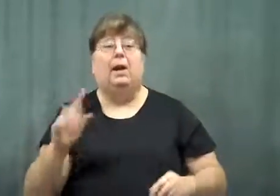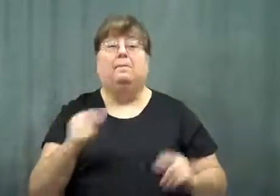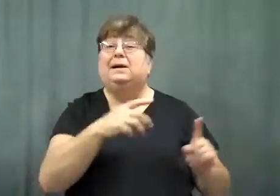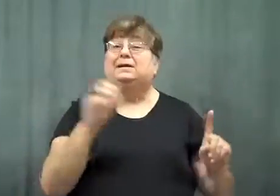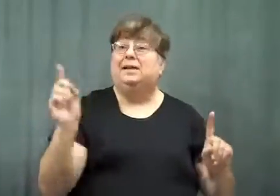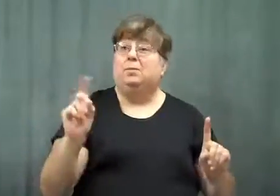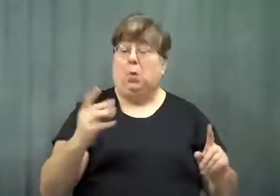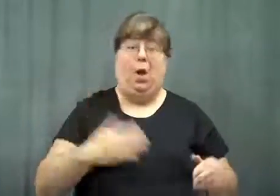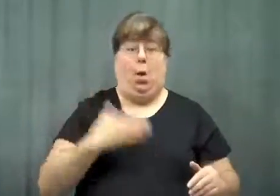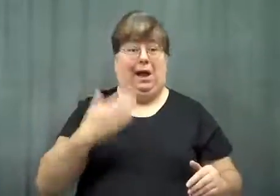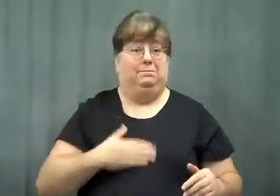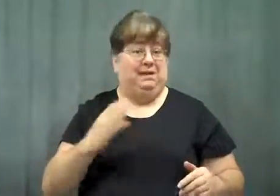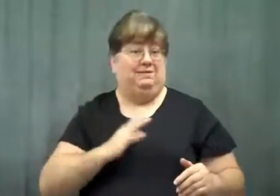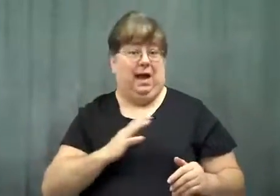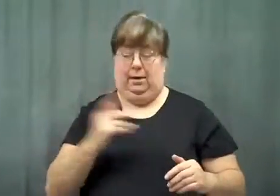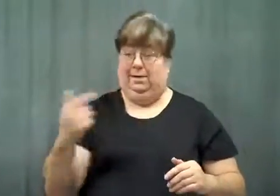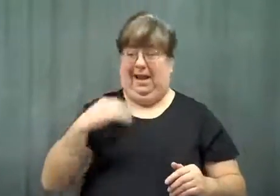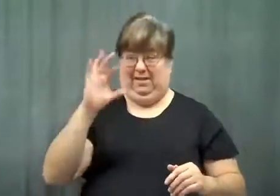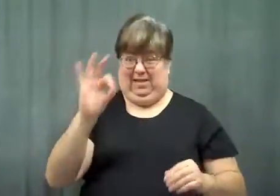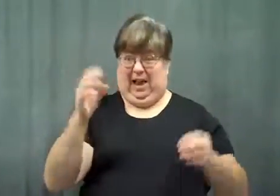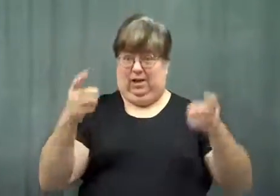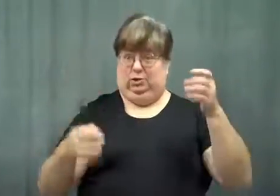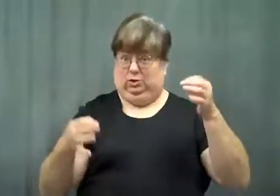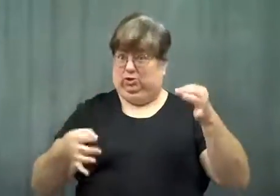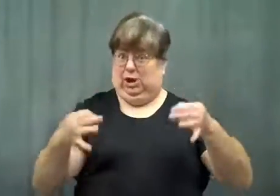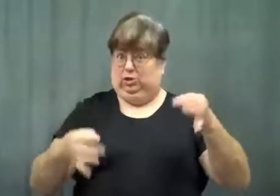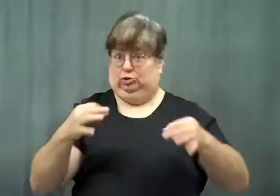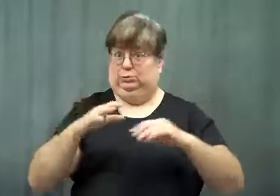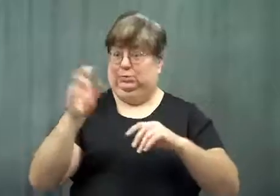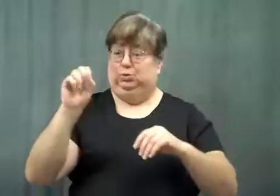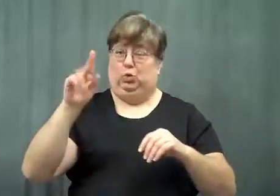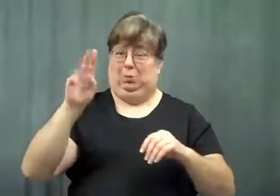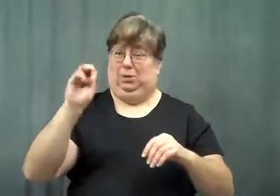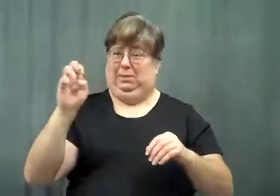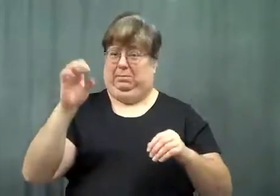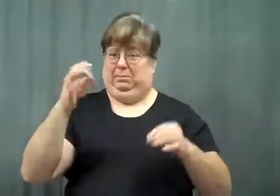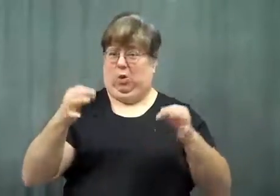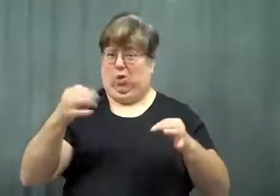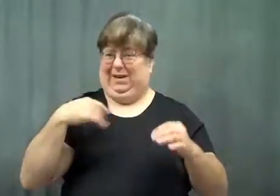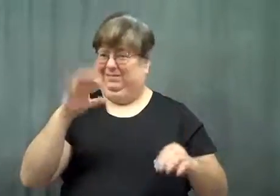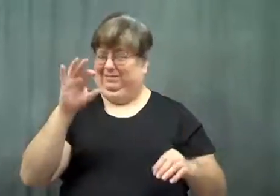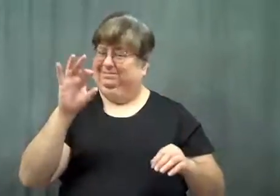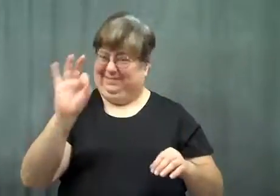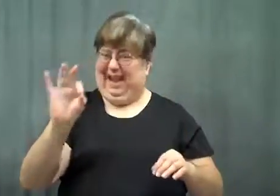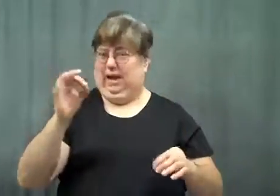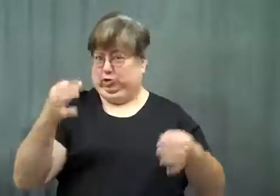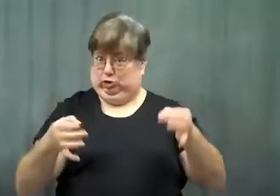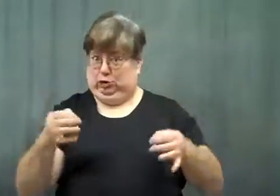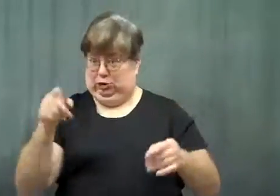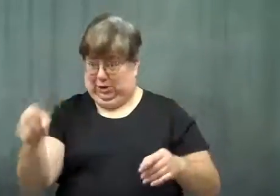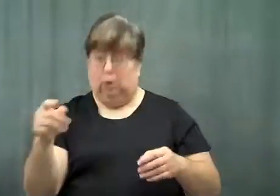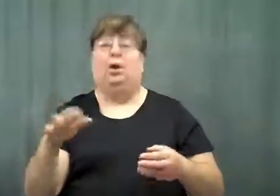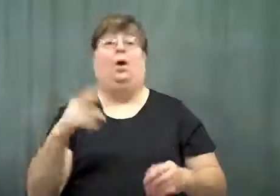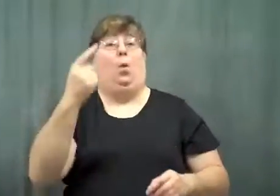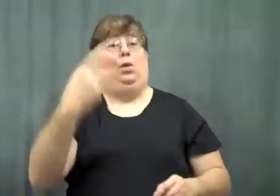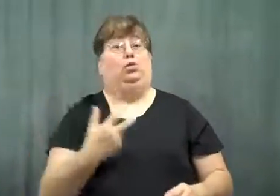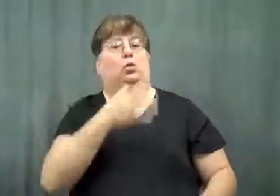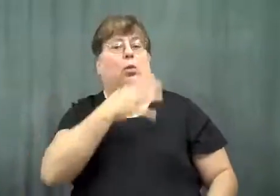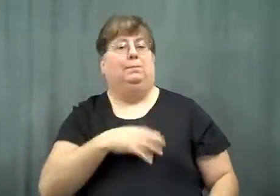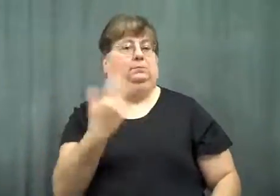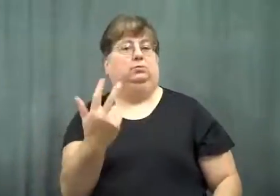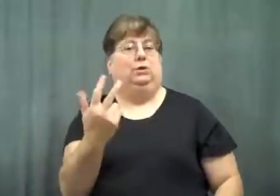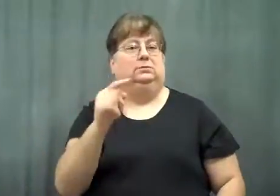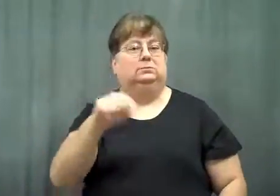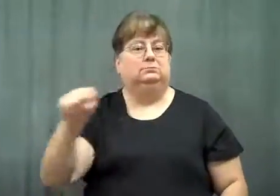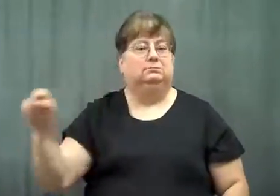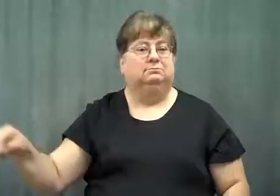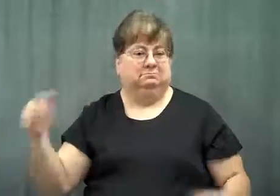The Democrats were happy to have her. Out of nine judges, three are women.